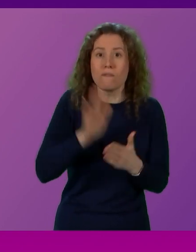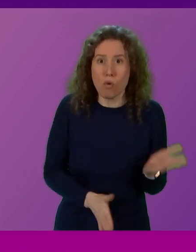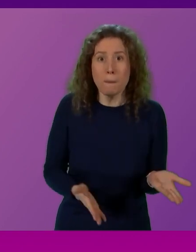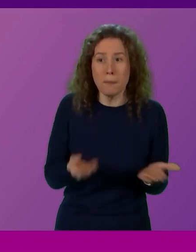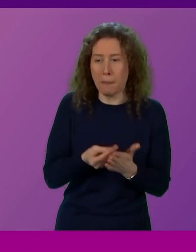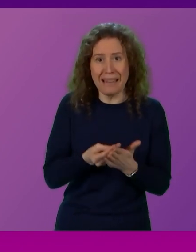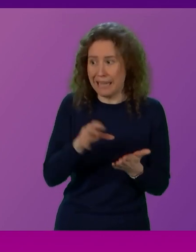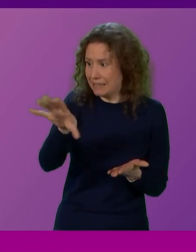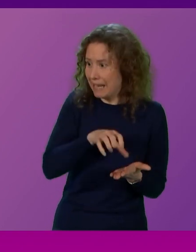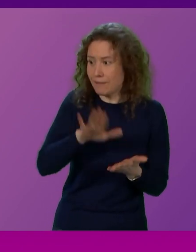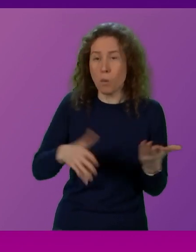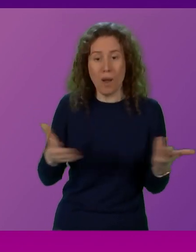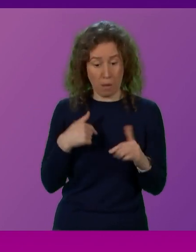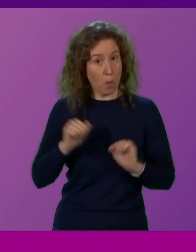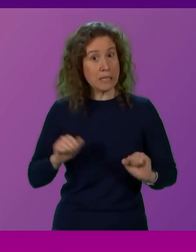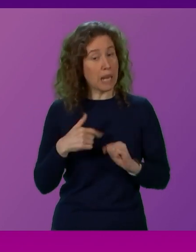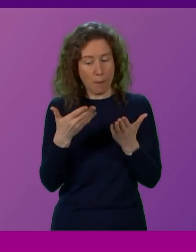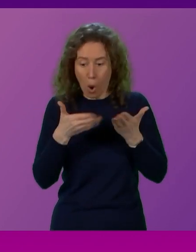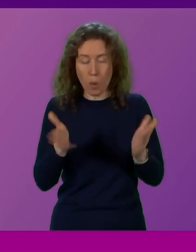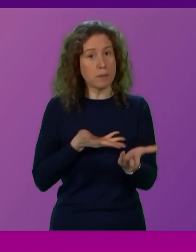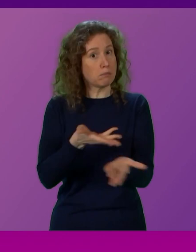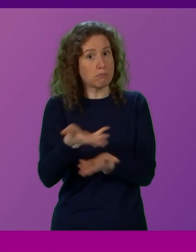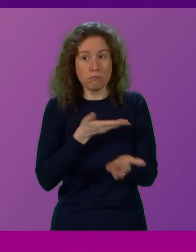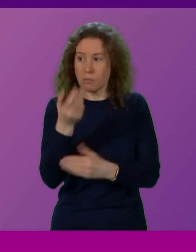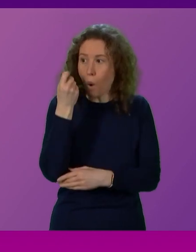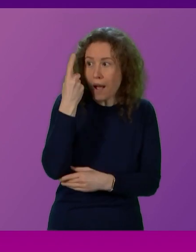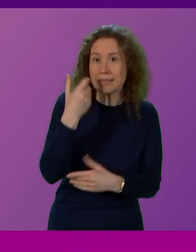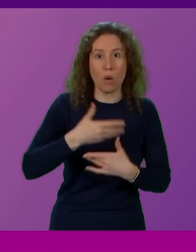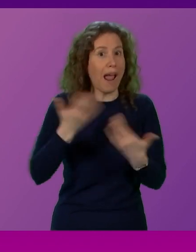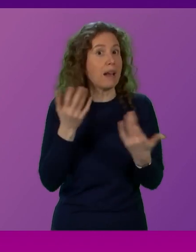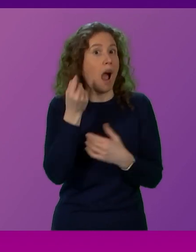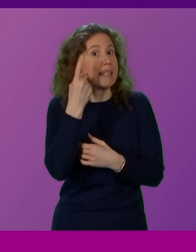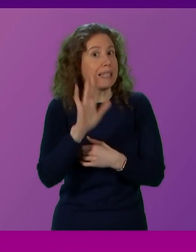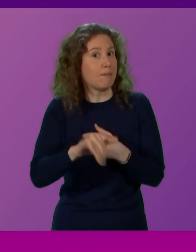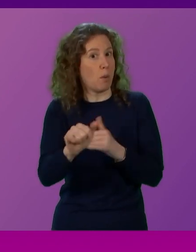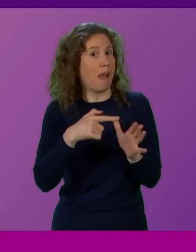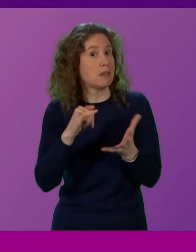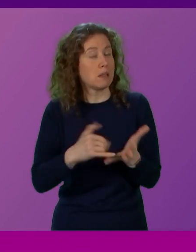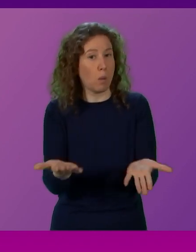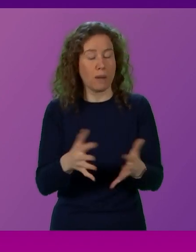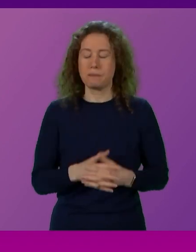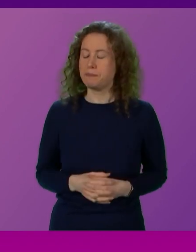I am waiting for, and am open to, any suggestion that Anas Sarwar wants to make.